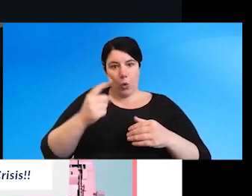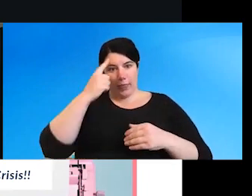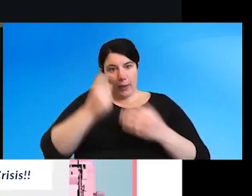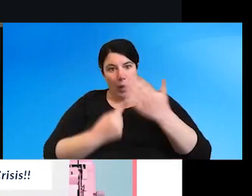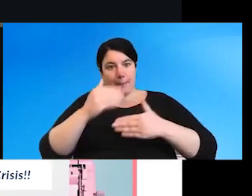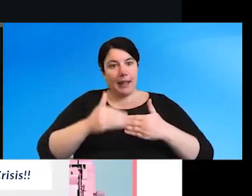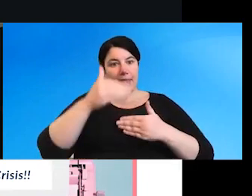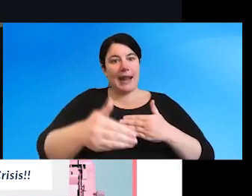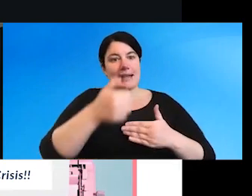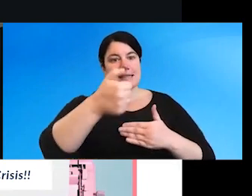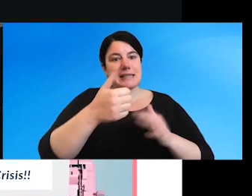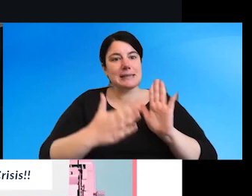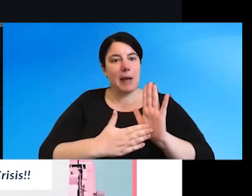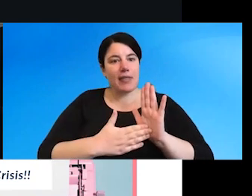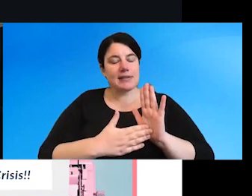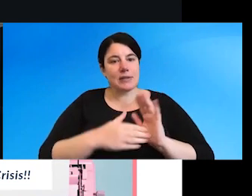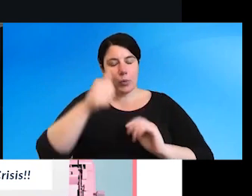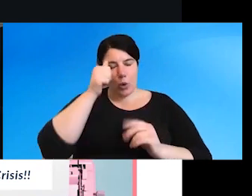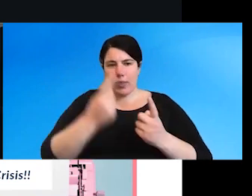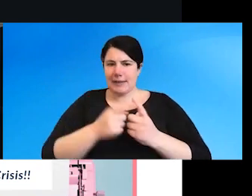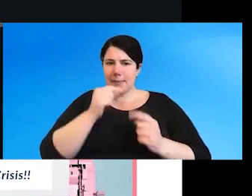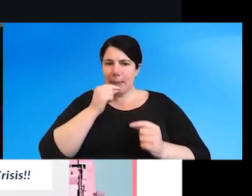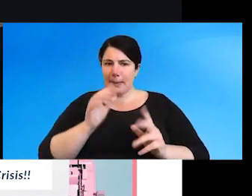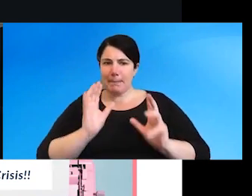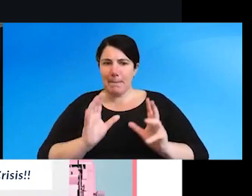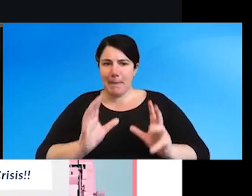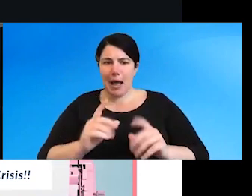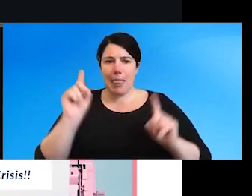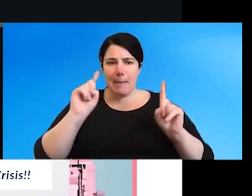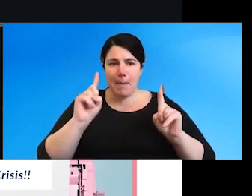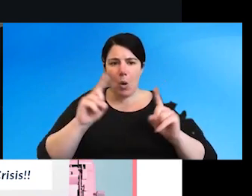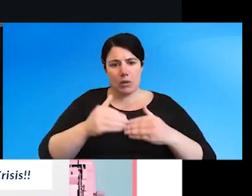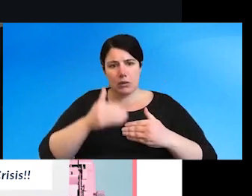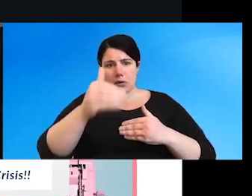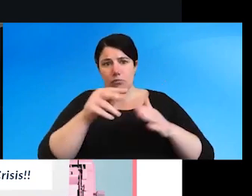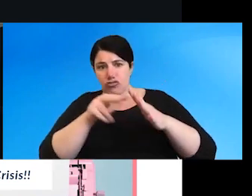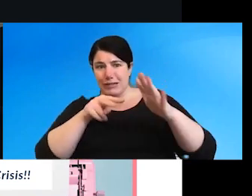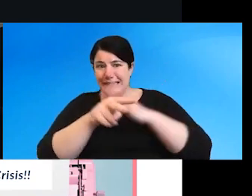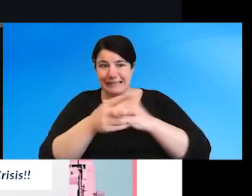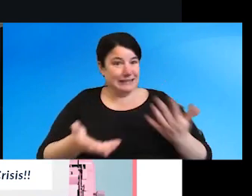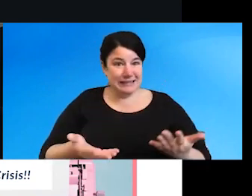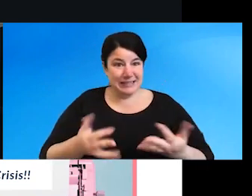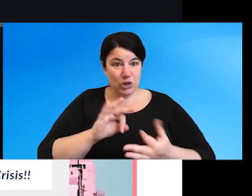We know that things are going to be very unusual and difficult to predict. But you really need to think through, what are your